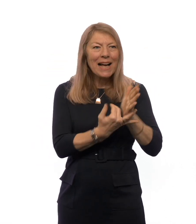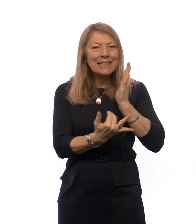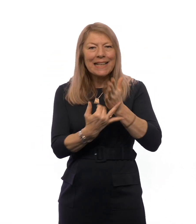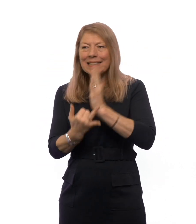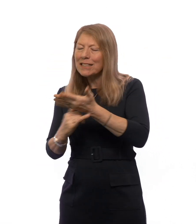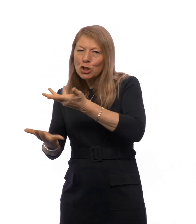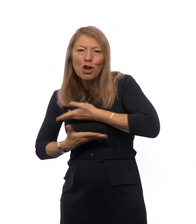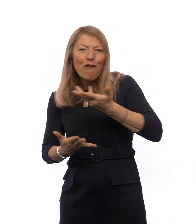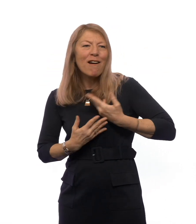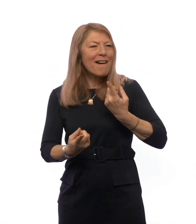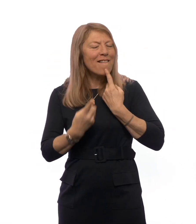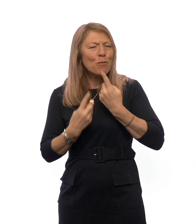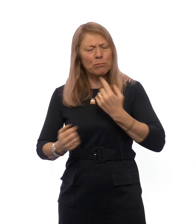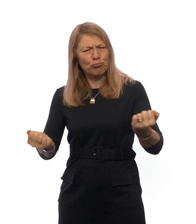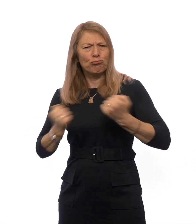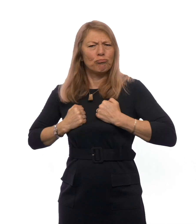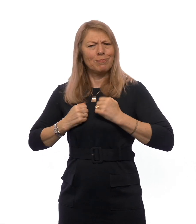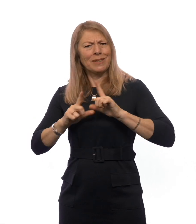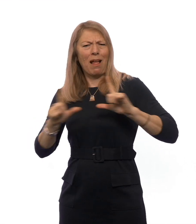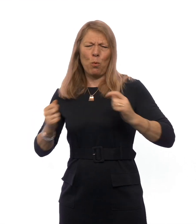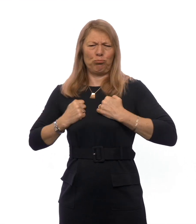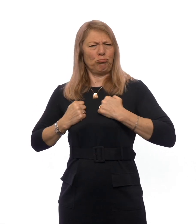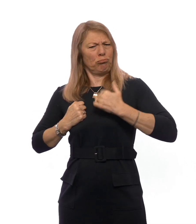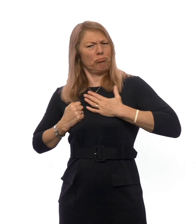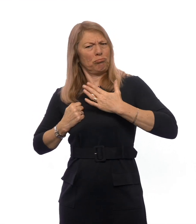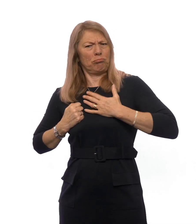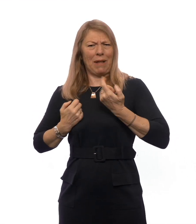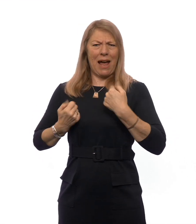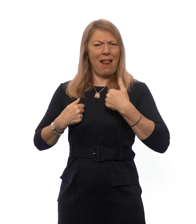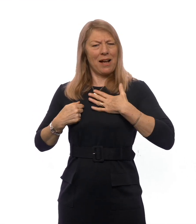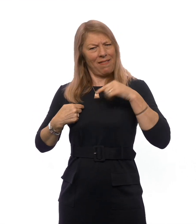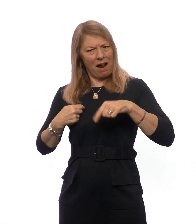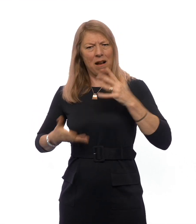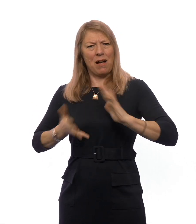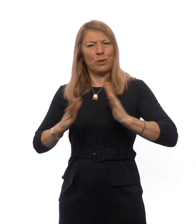It also recognises the deaf community as a cultural and linguistic minority group,